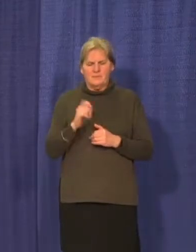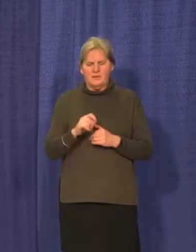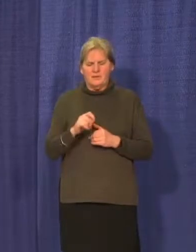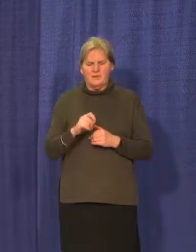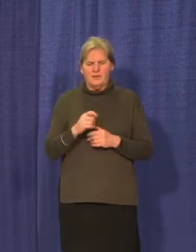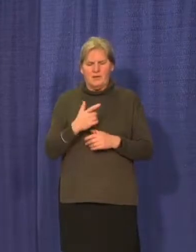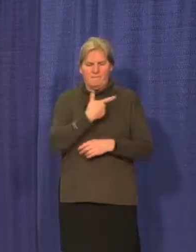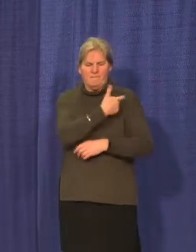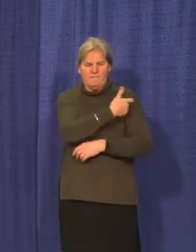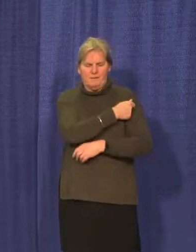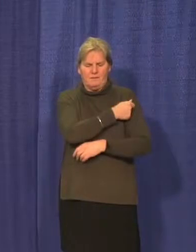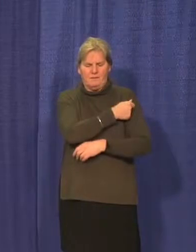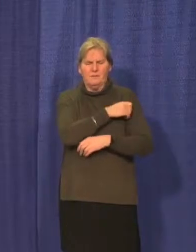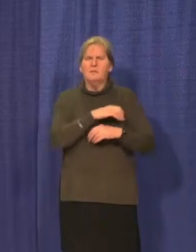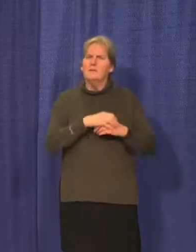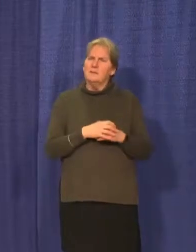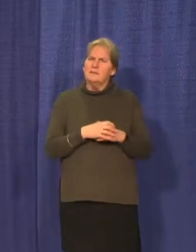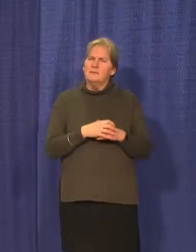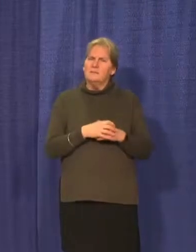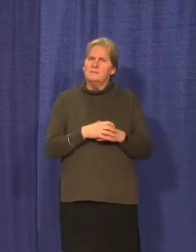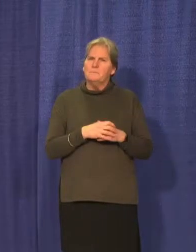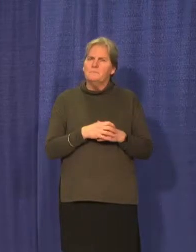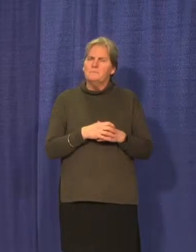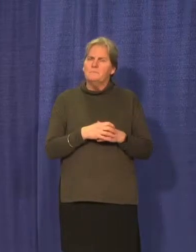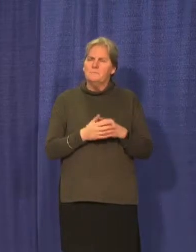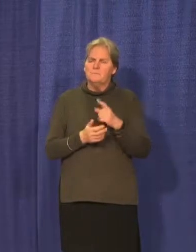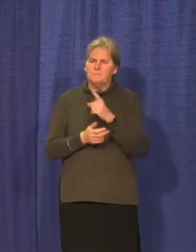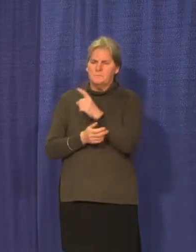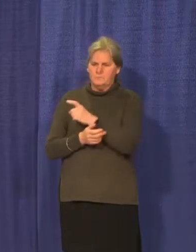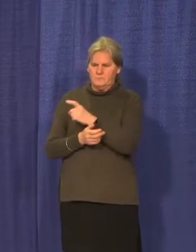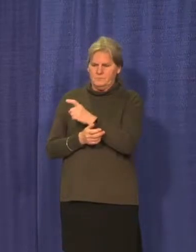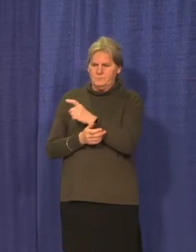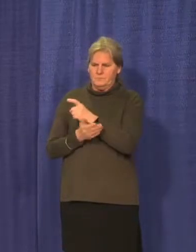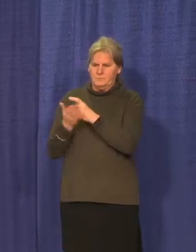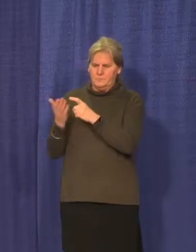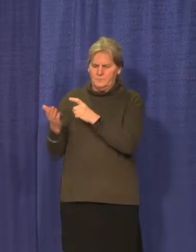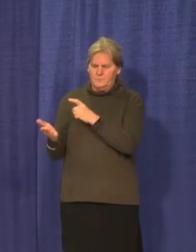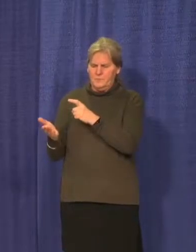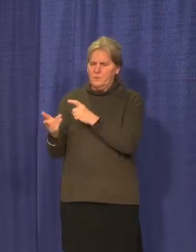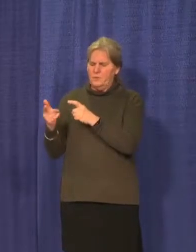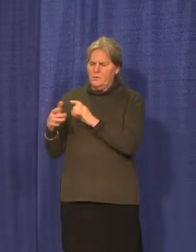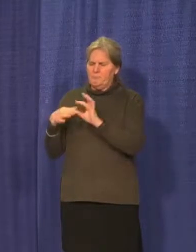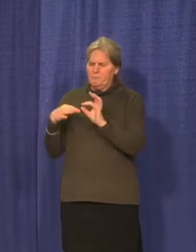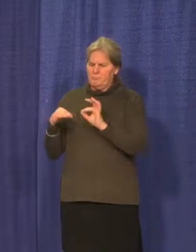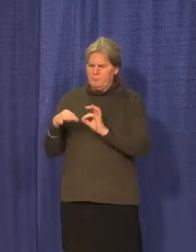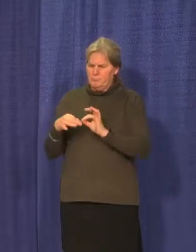related. I am just interested, Premier Silver, you mentioned how, once